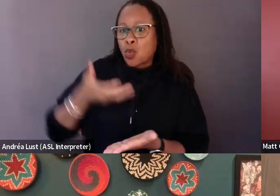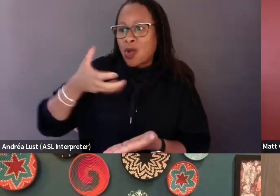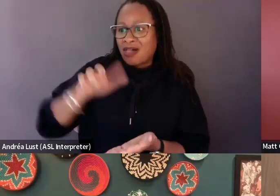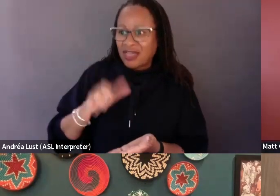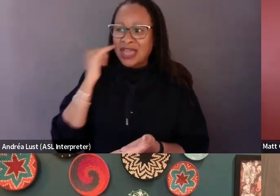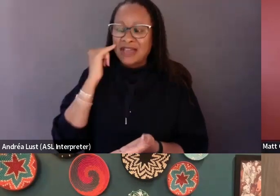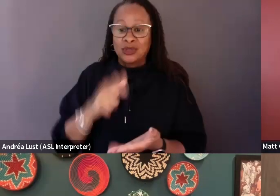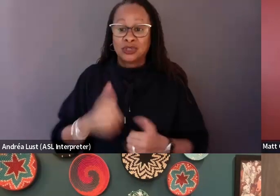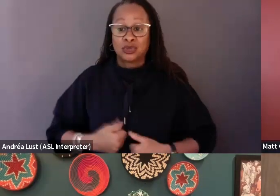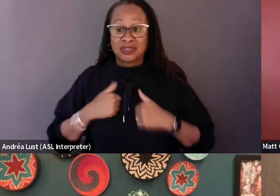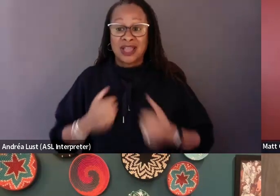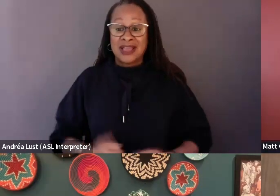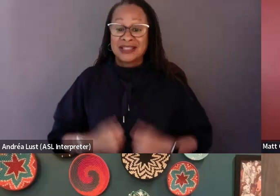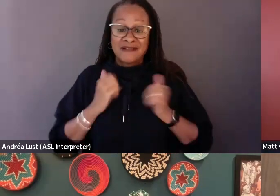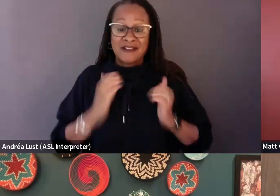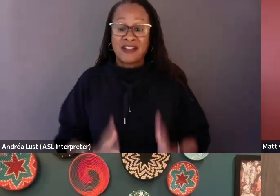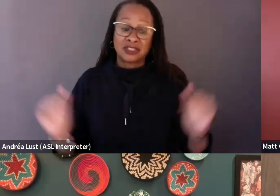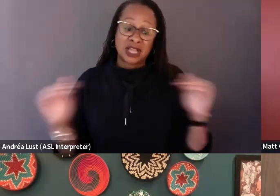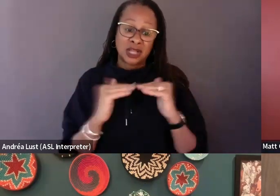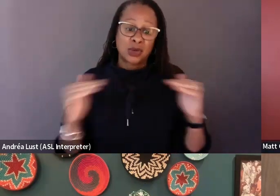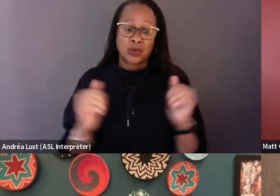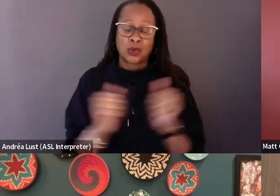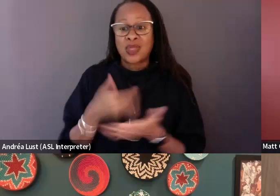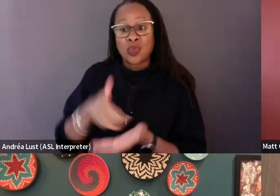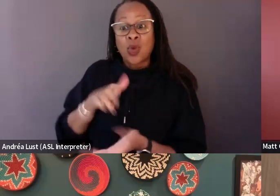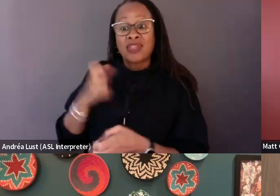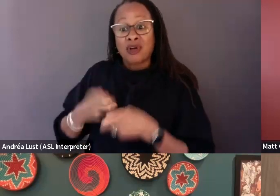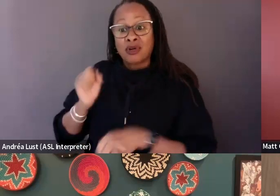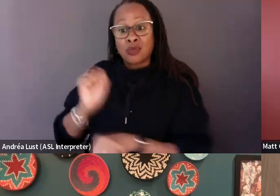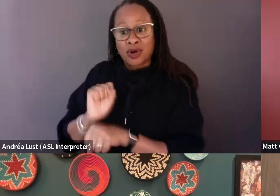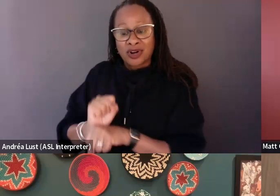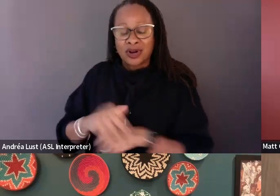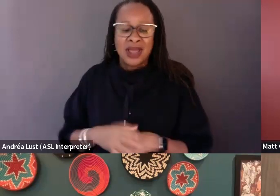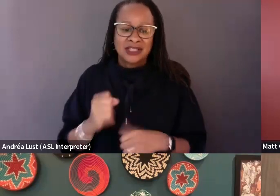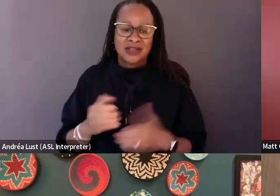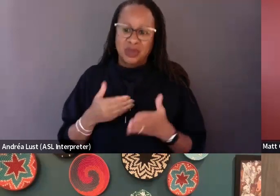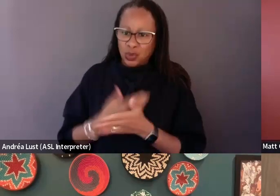Survival's almost equated with wealth and power. So you know, there's this new way of life or new way